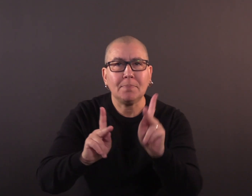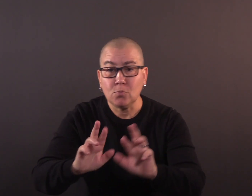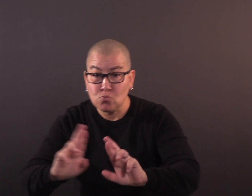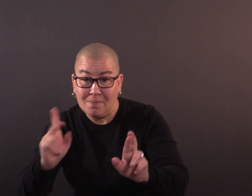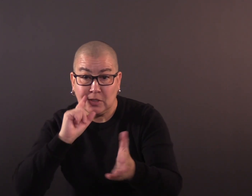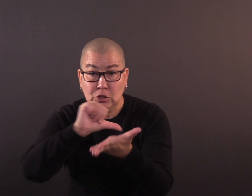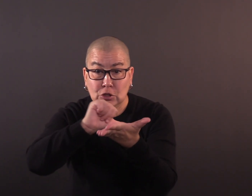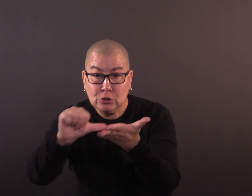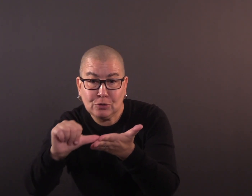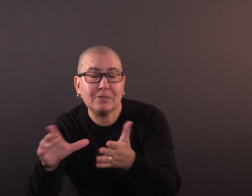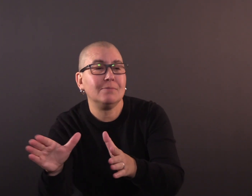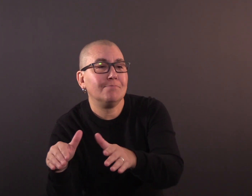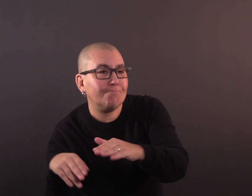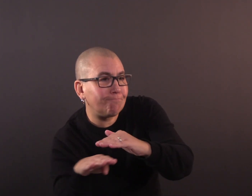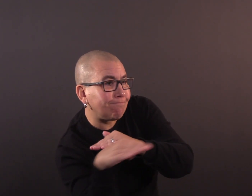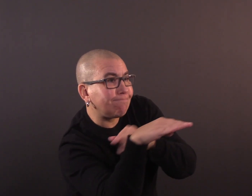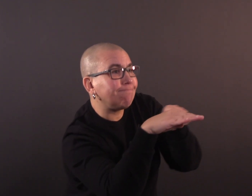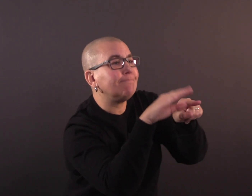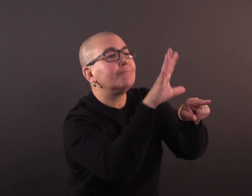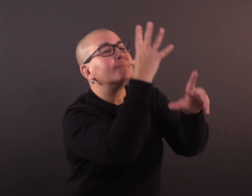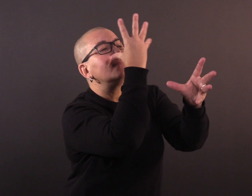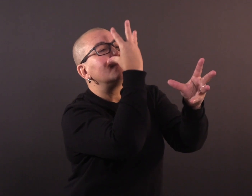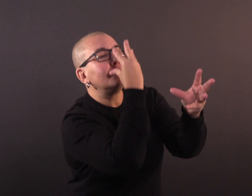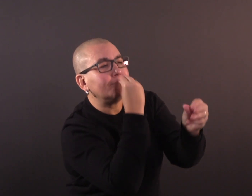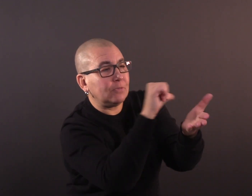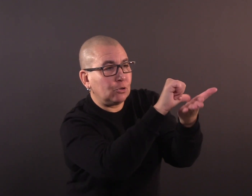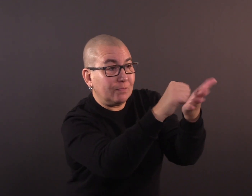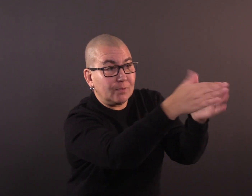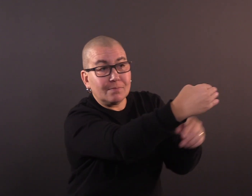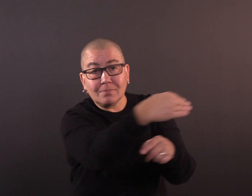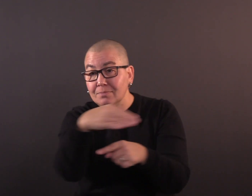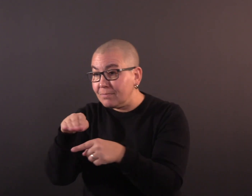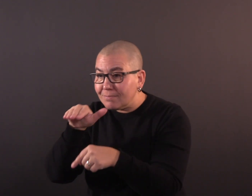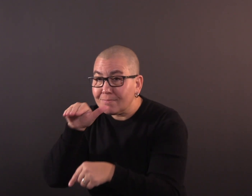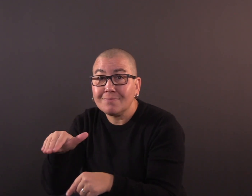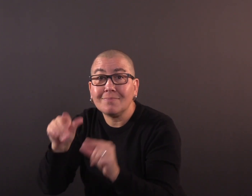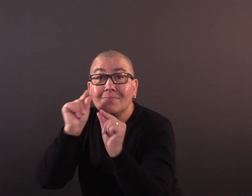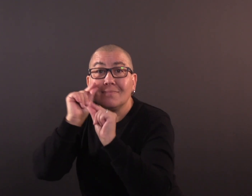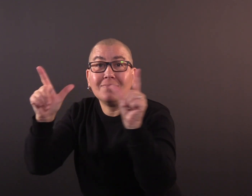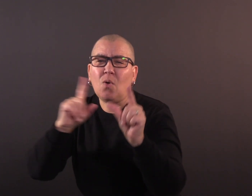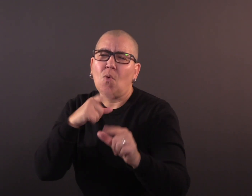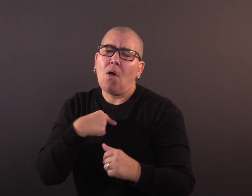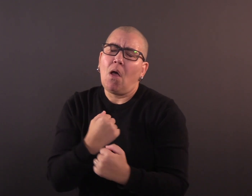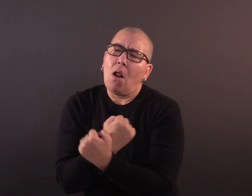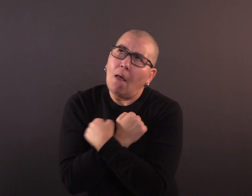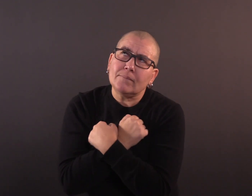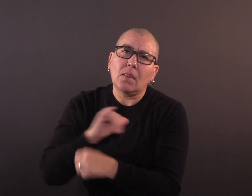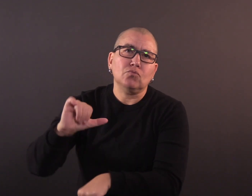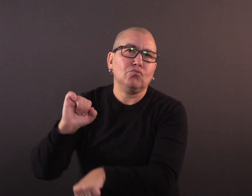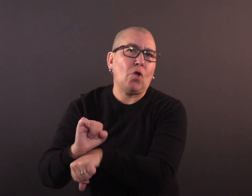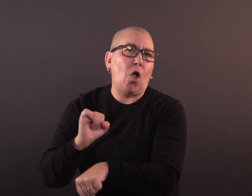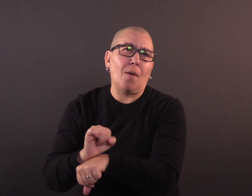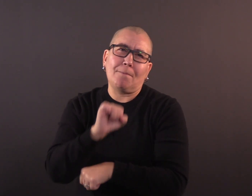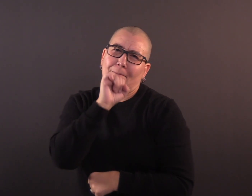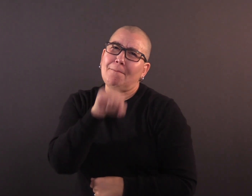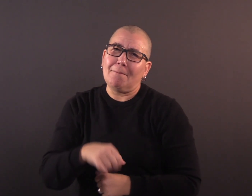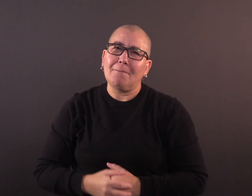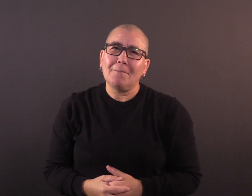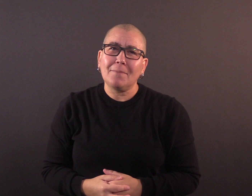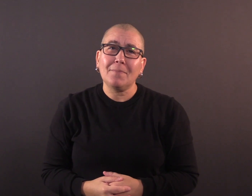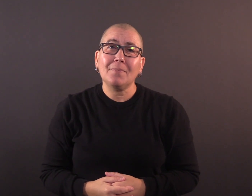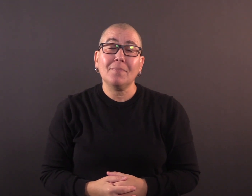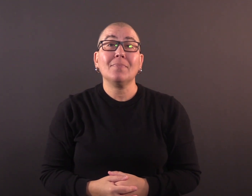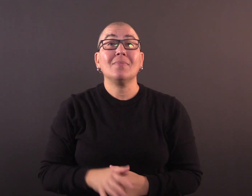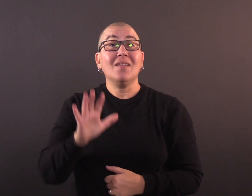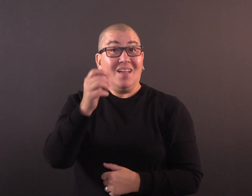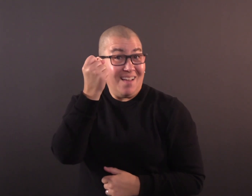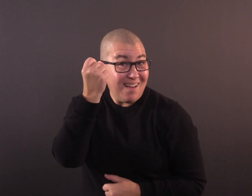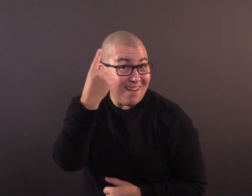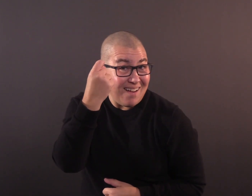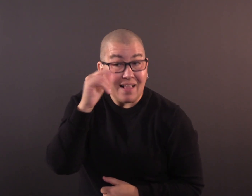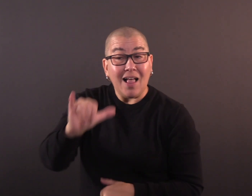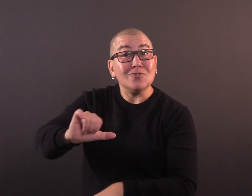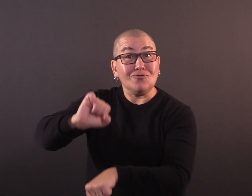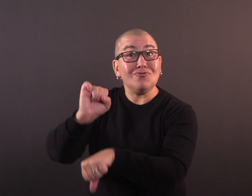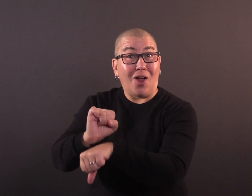surgeries," she says. "I loved that job." But the job put her in close proximity to